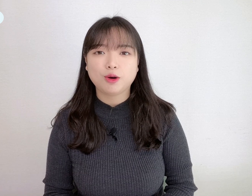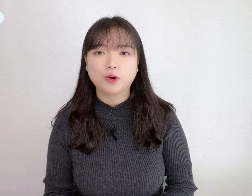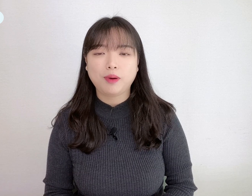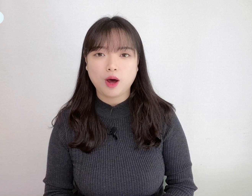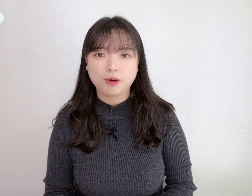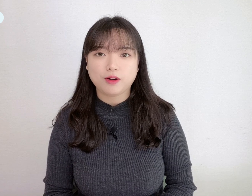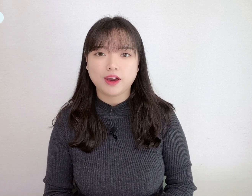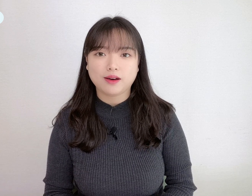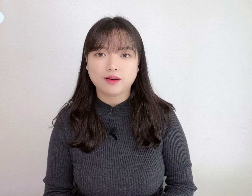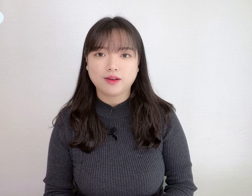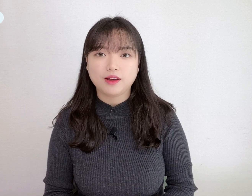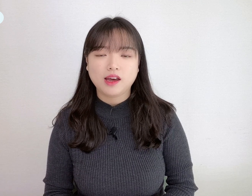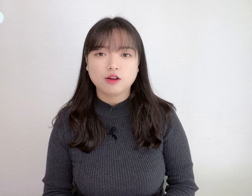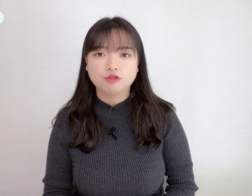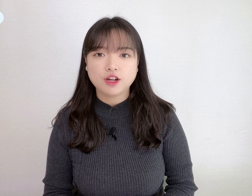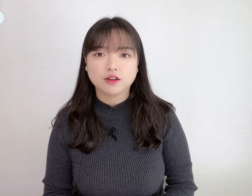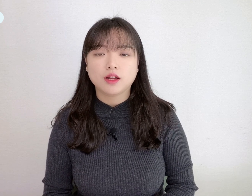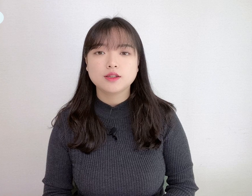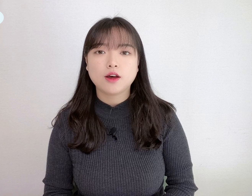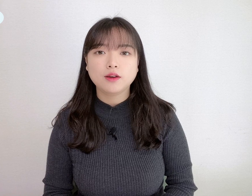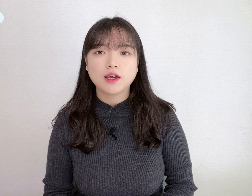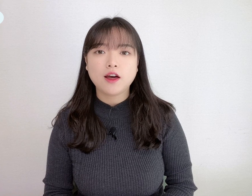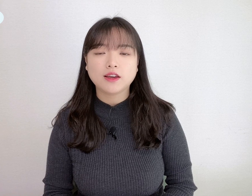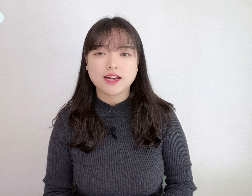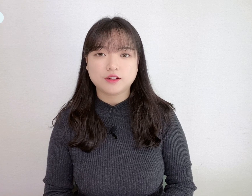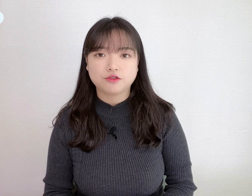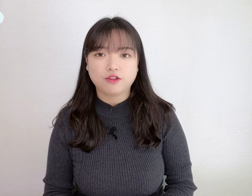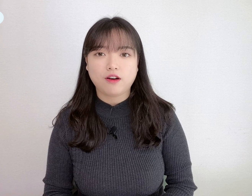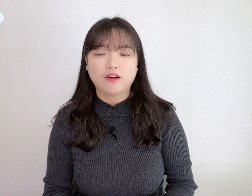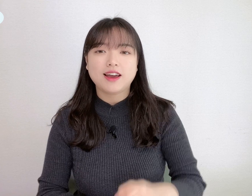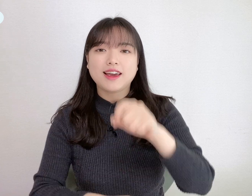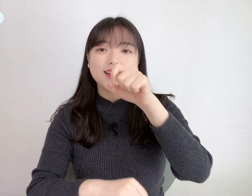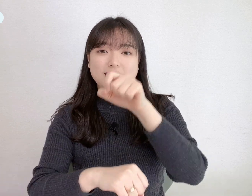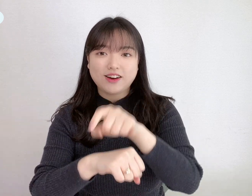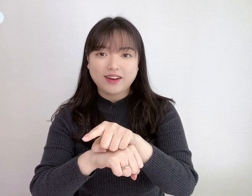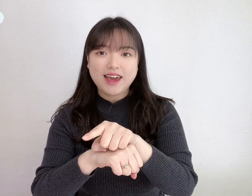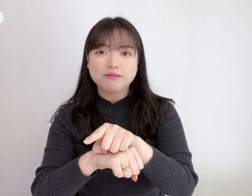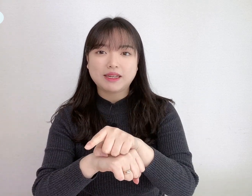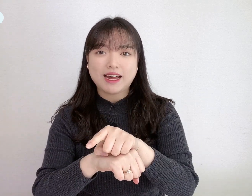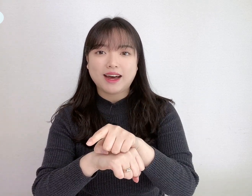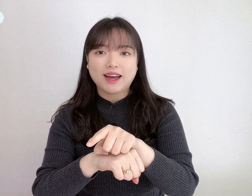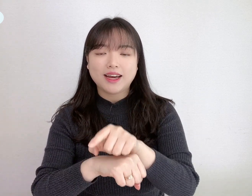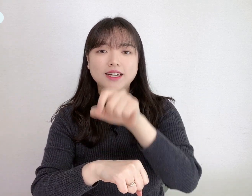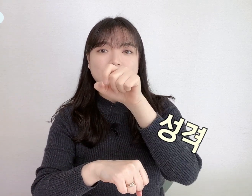adjectives related to personality in sign language. First of all, the sign language for personality is like this